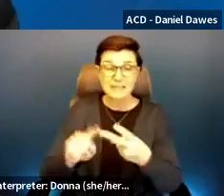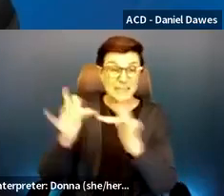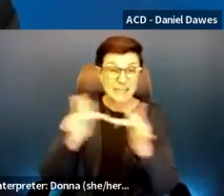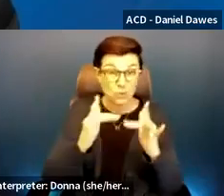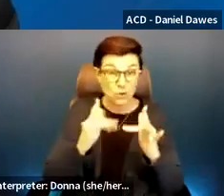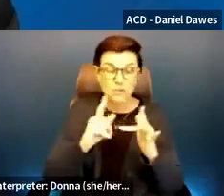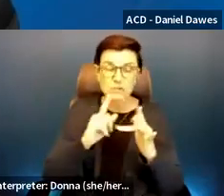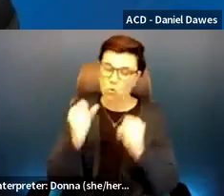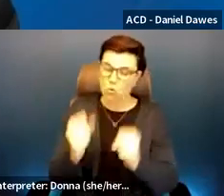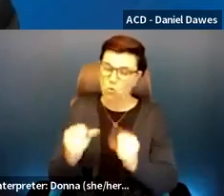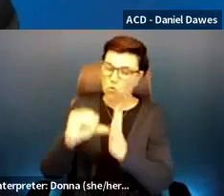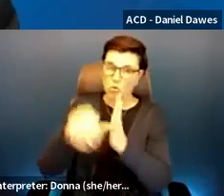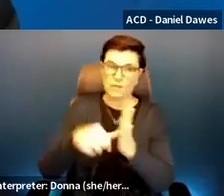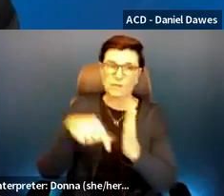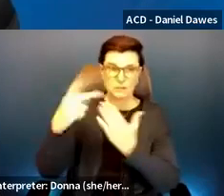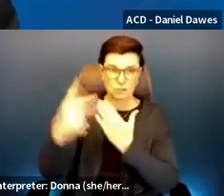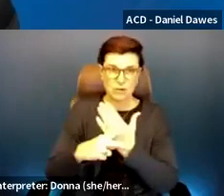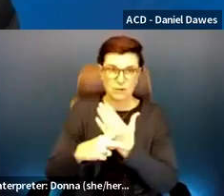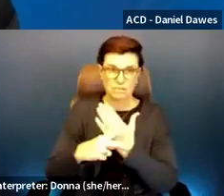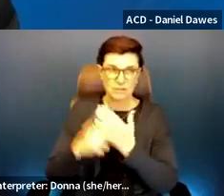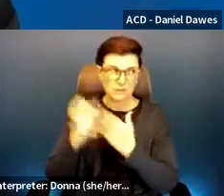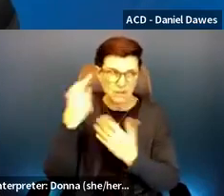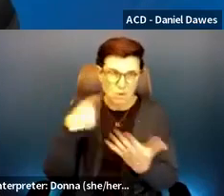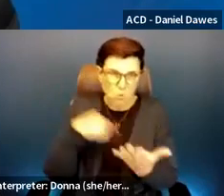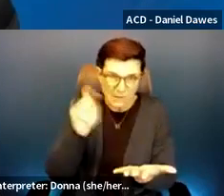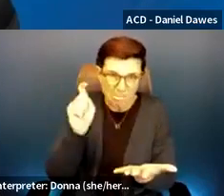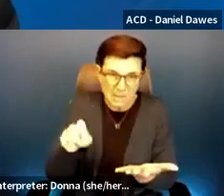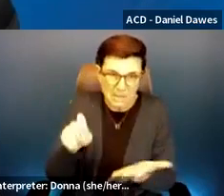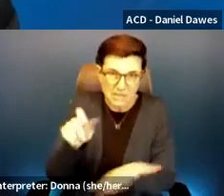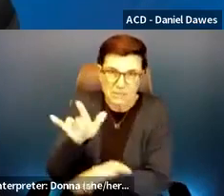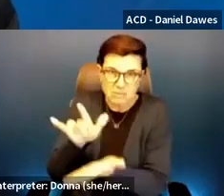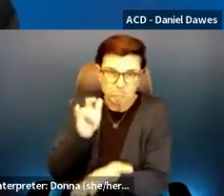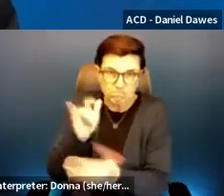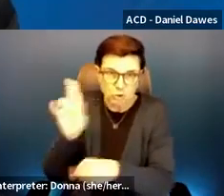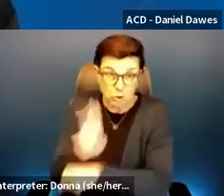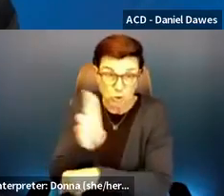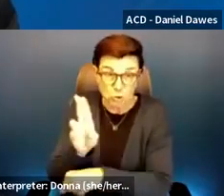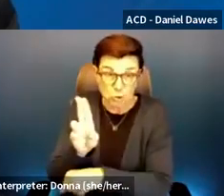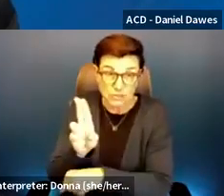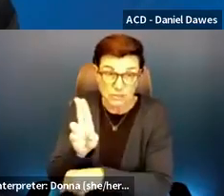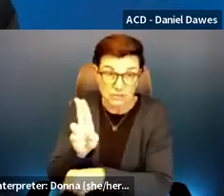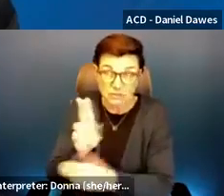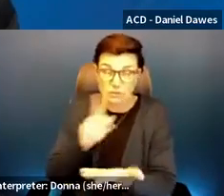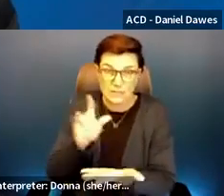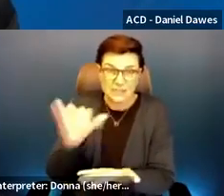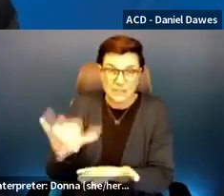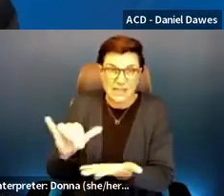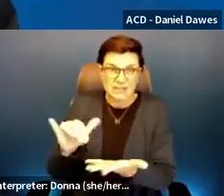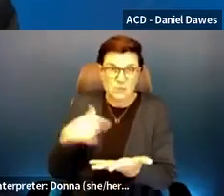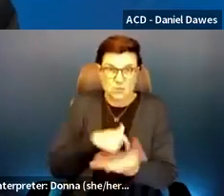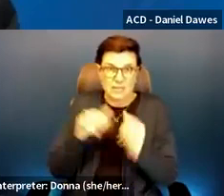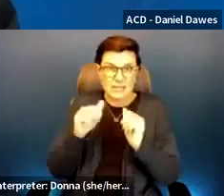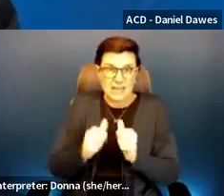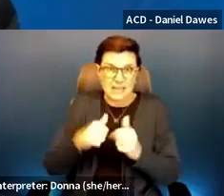And we have to rely upon that, right? I mean, this is really how we're going to make some progress in the very short time that we have